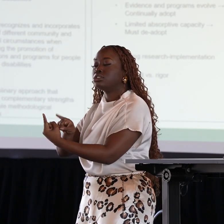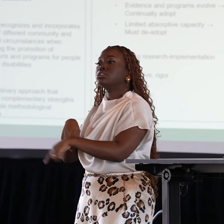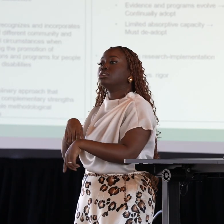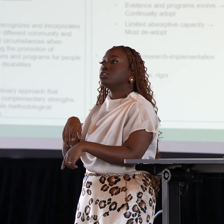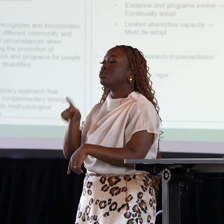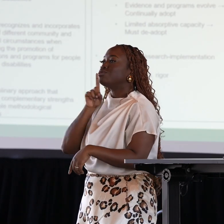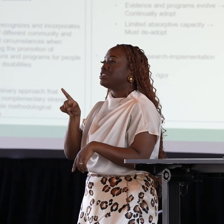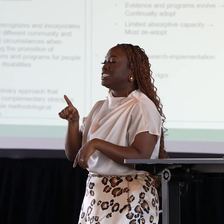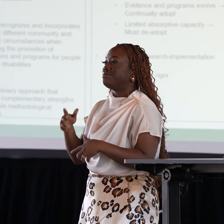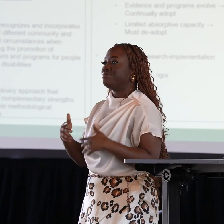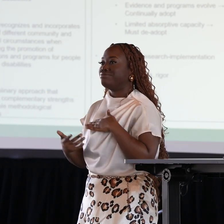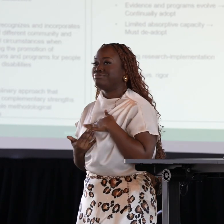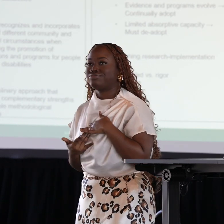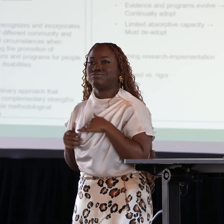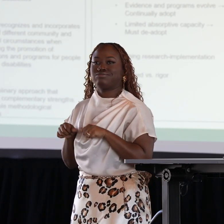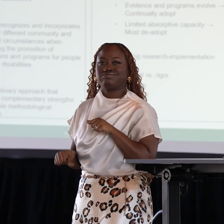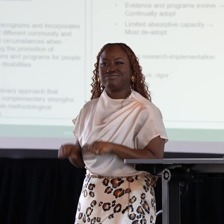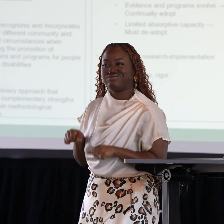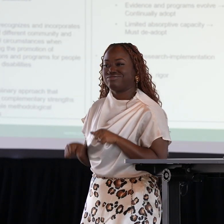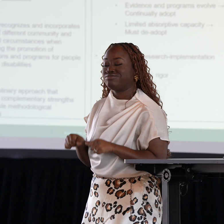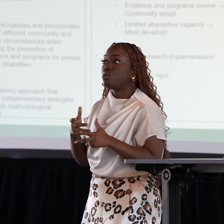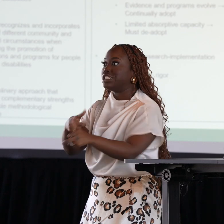tension in the sense between speed and rigor for those of us